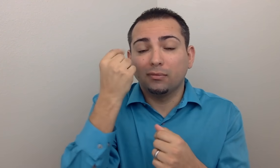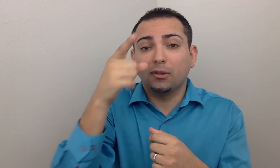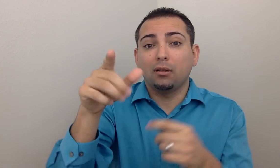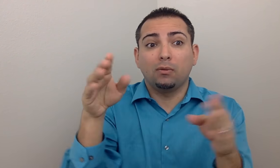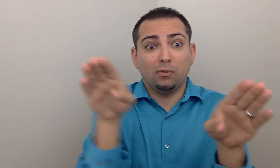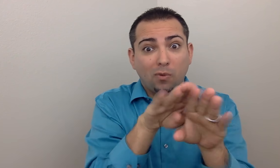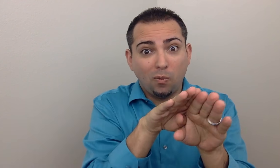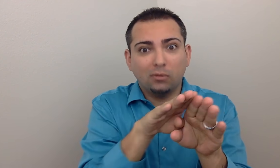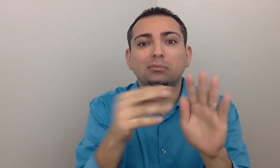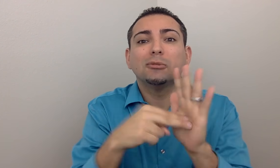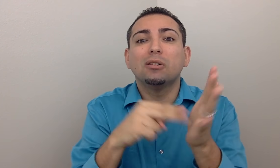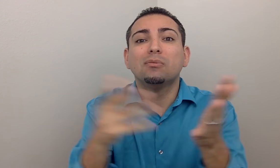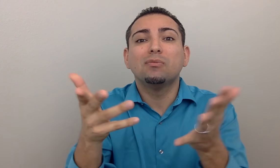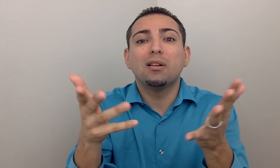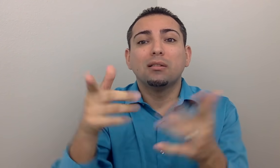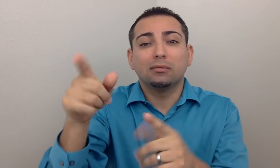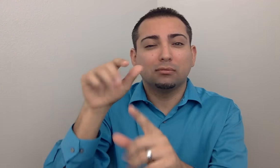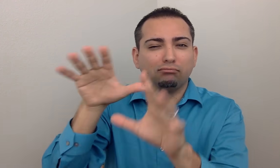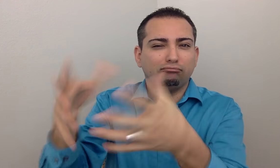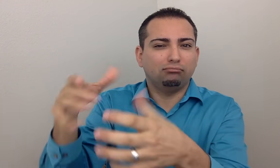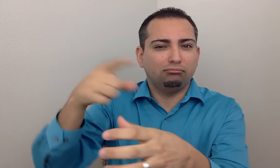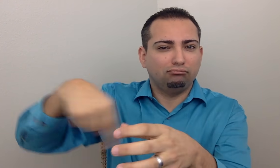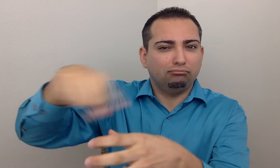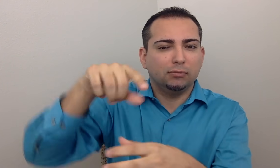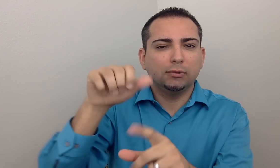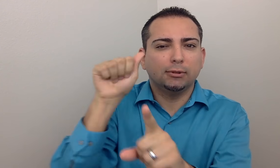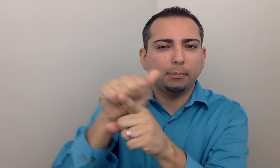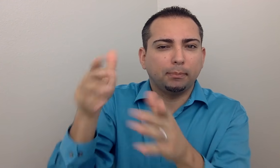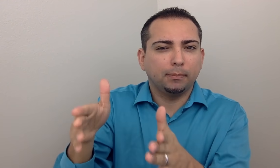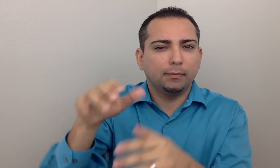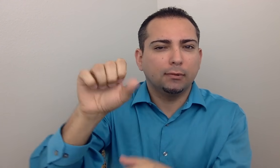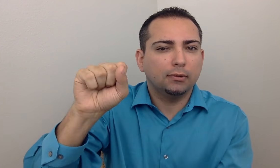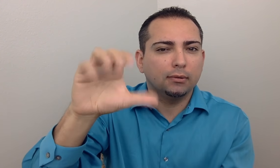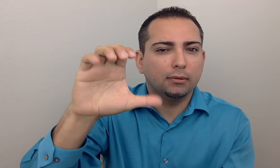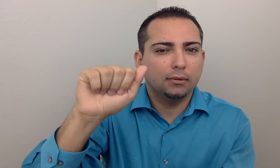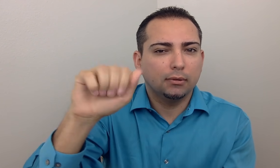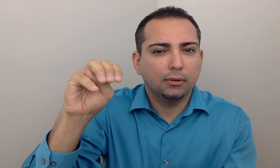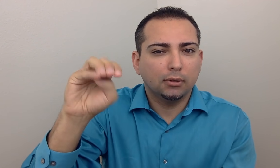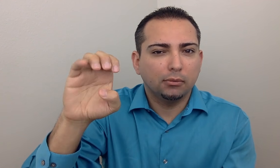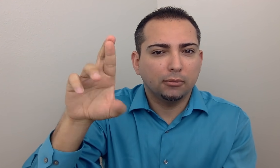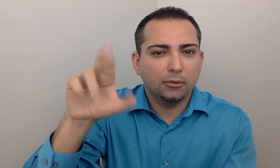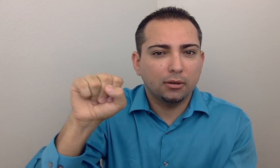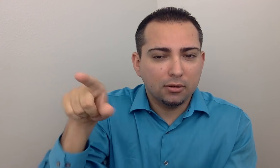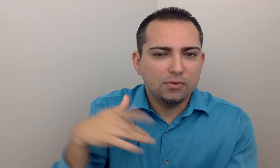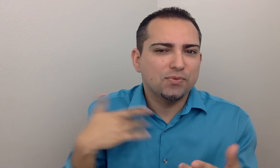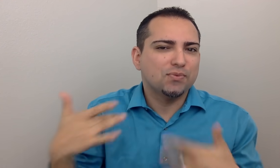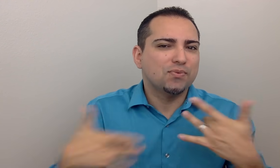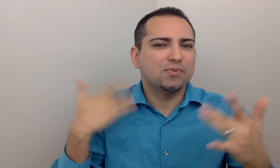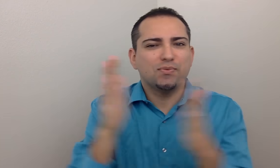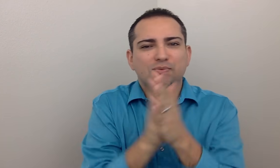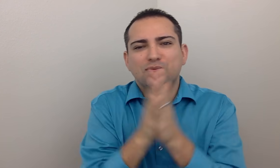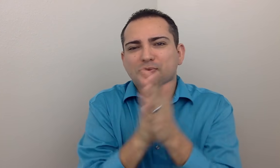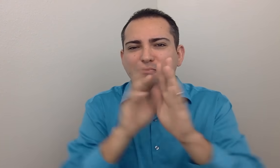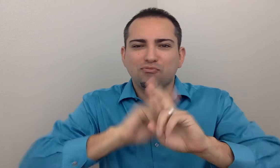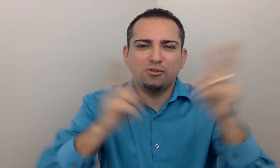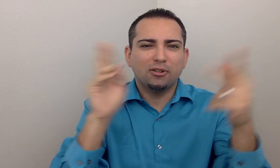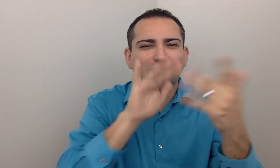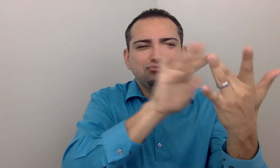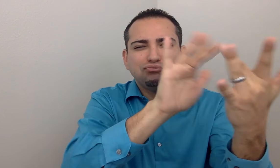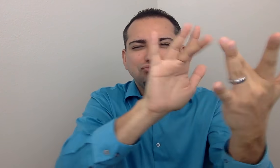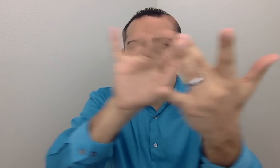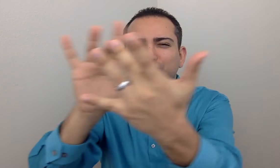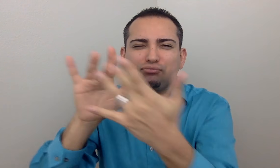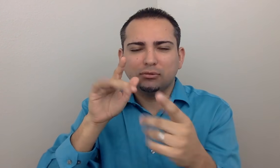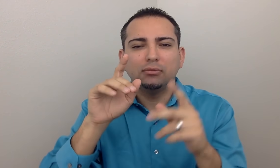it means the scammers are motivated to scamming people who have Social Security.